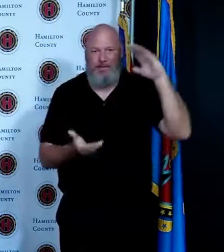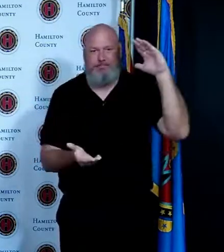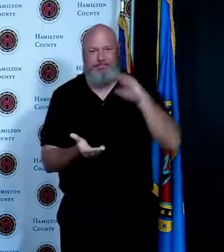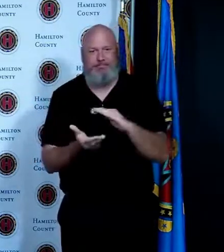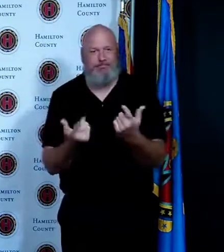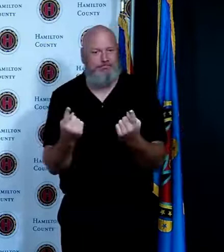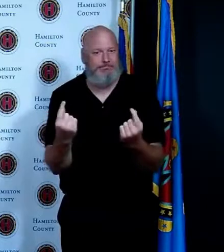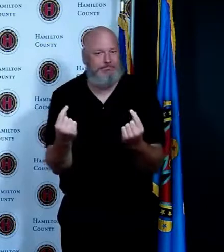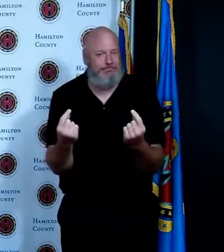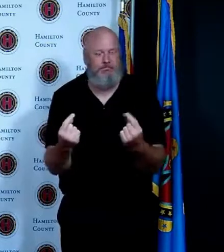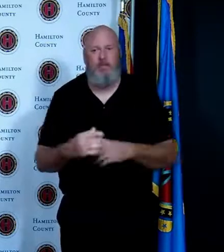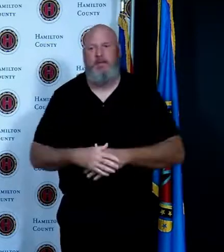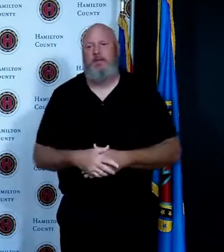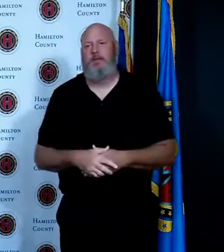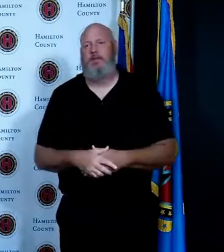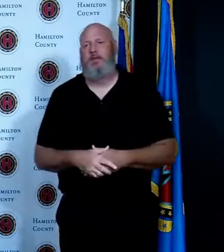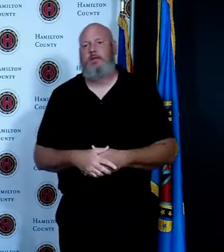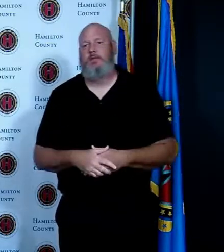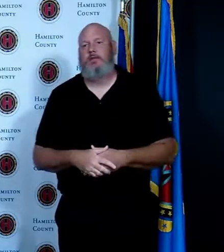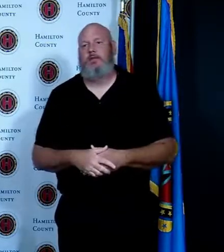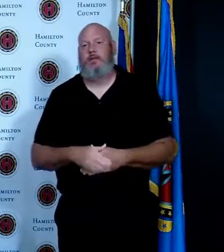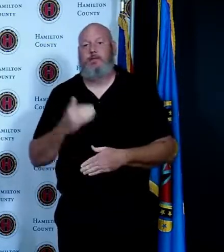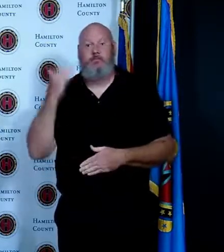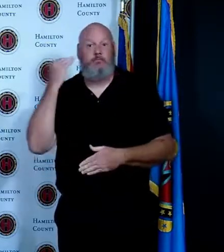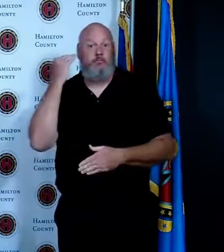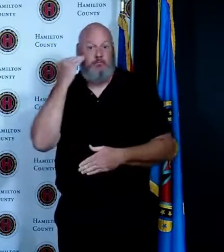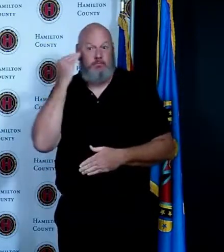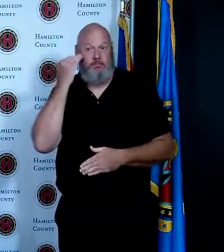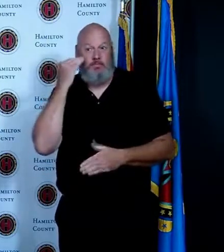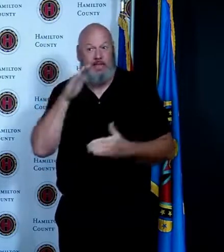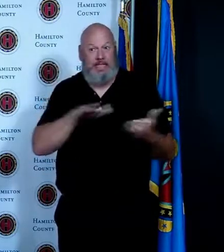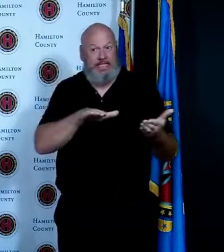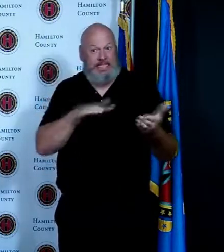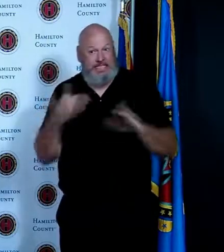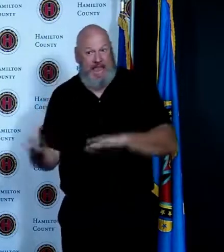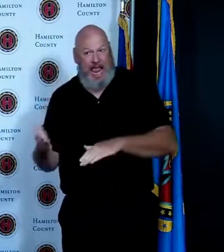flat but were concerned that that is going to increase obviously so we are